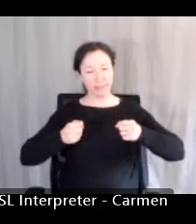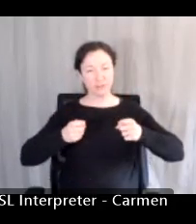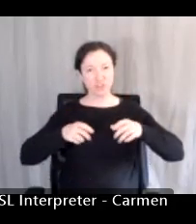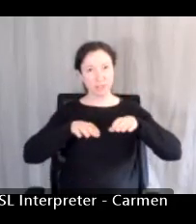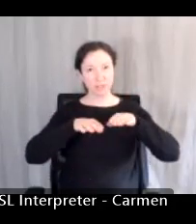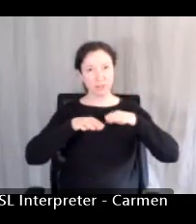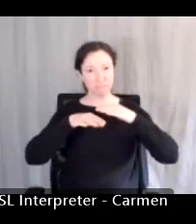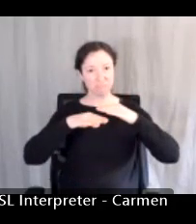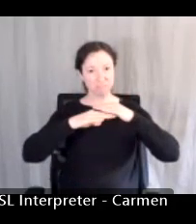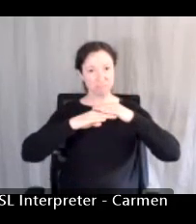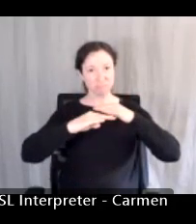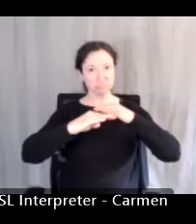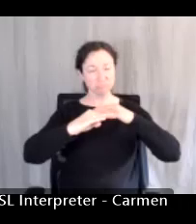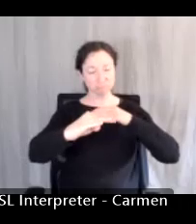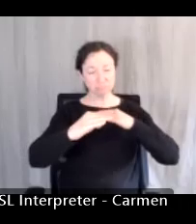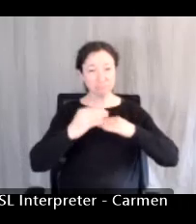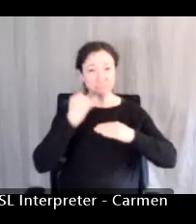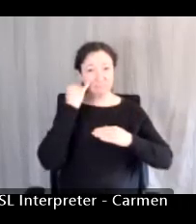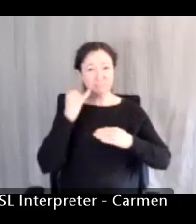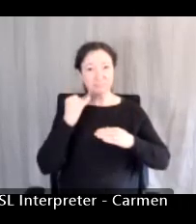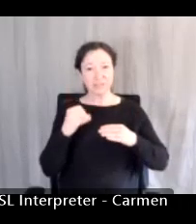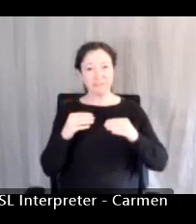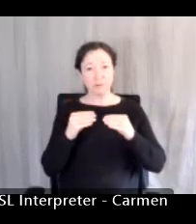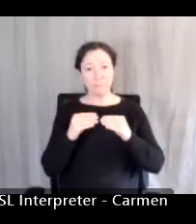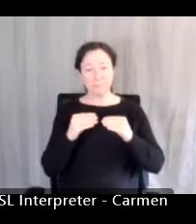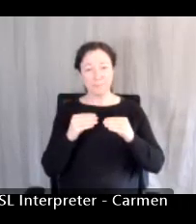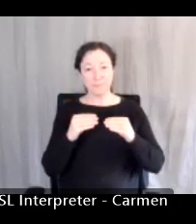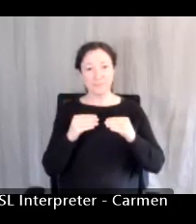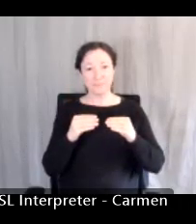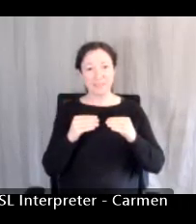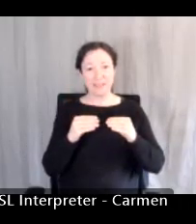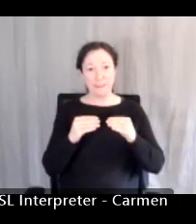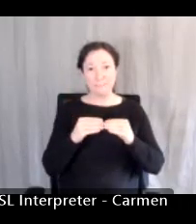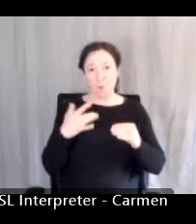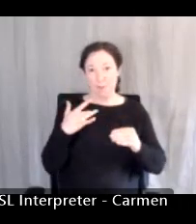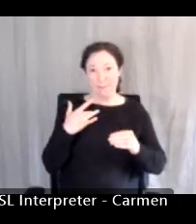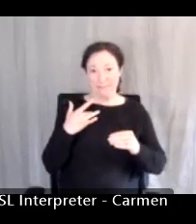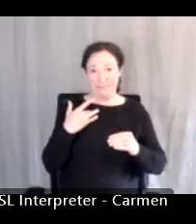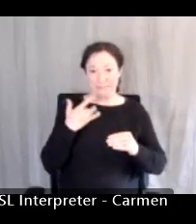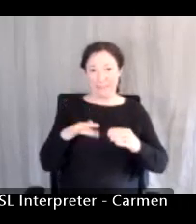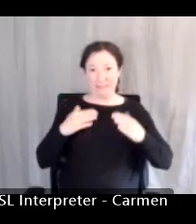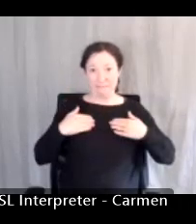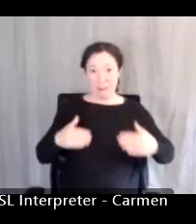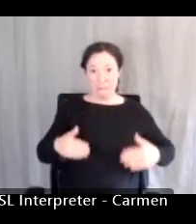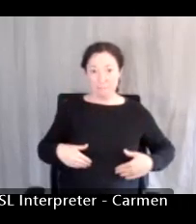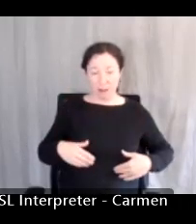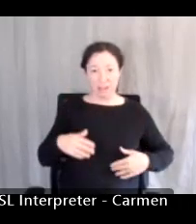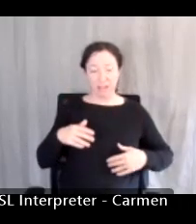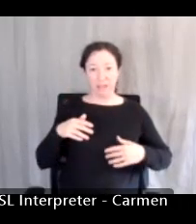the more sensitive you are to the more sensitively your body perceives stress and raises cortisol,